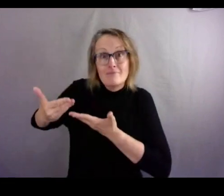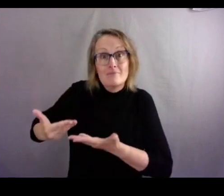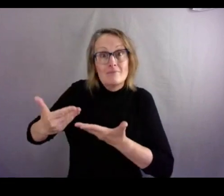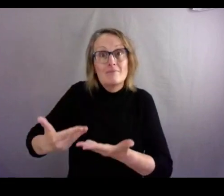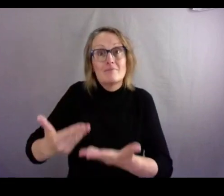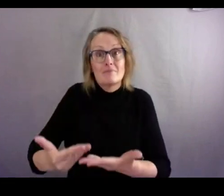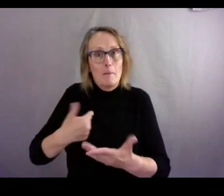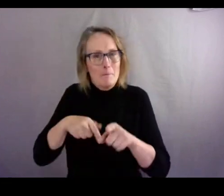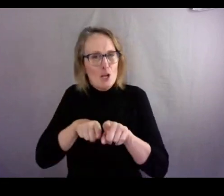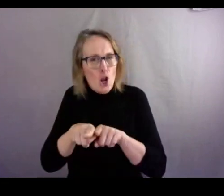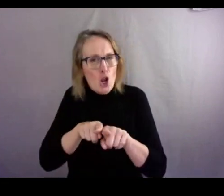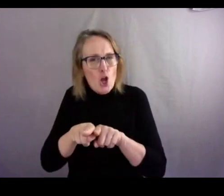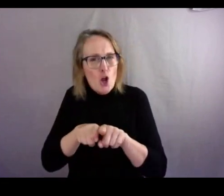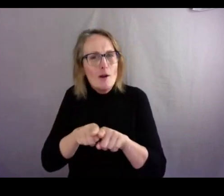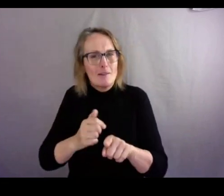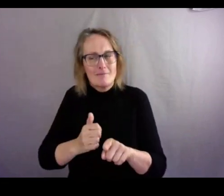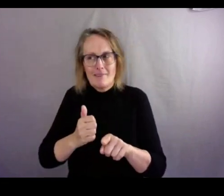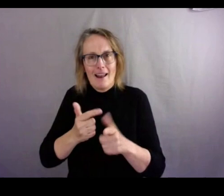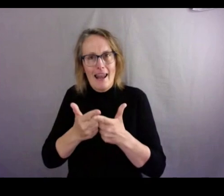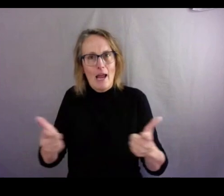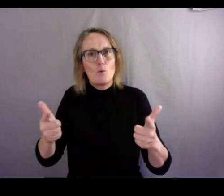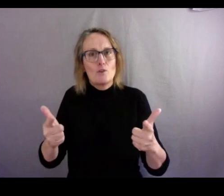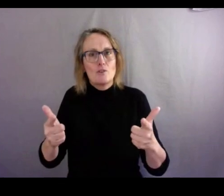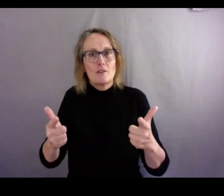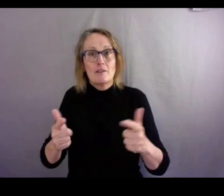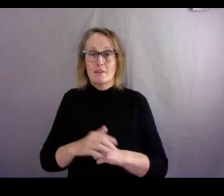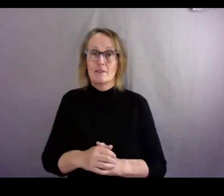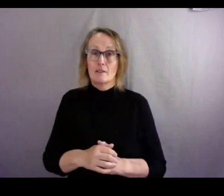as a child growing up, not for assimilation purposes